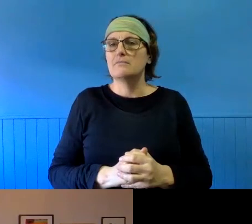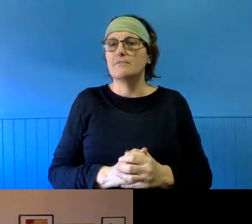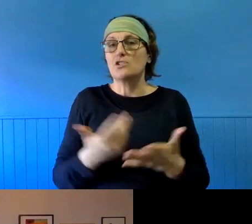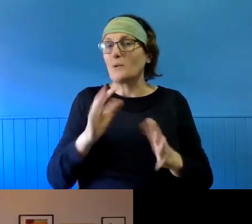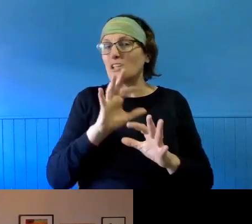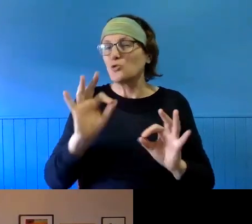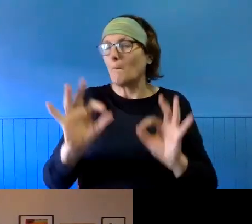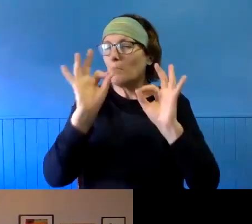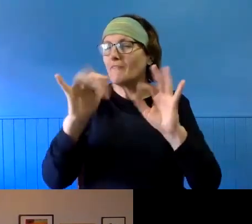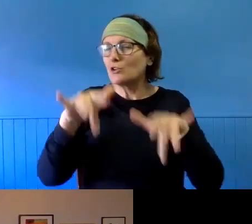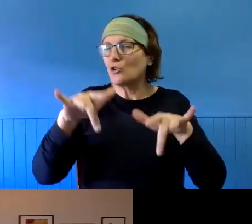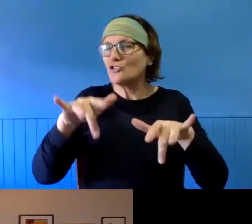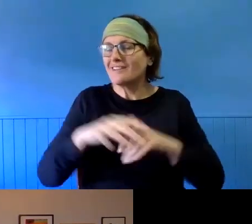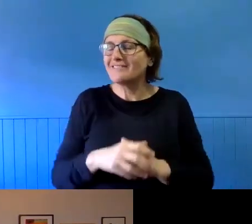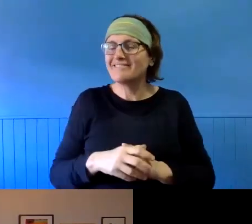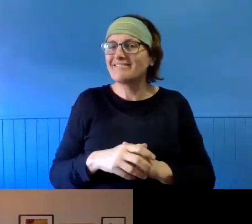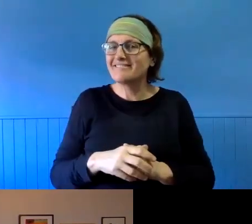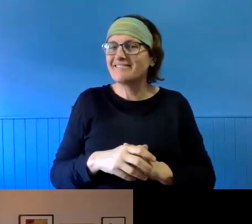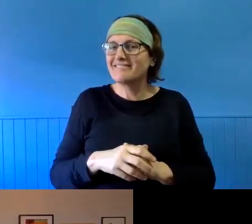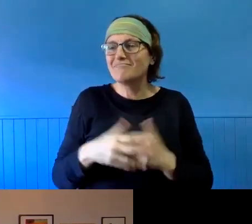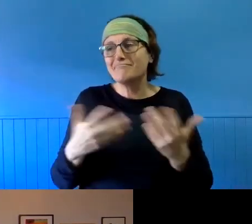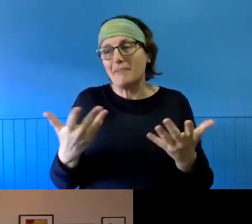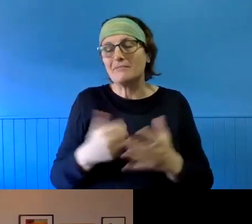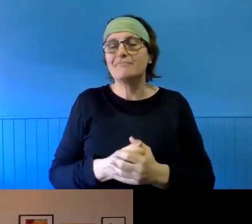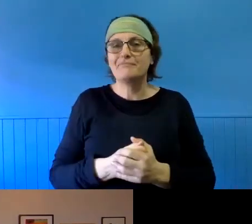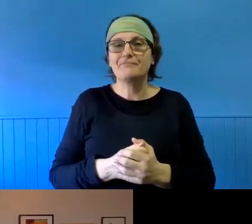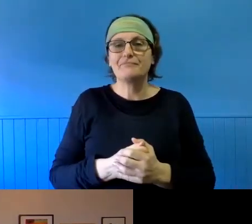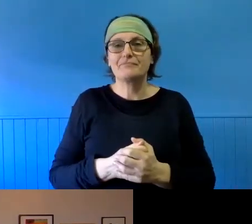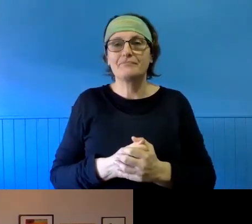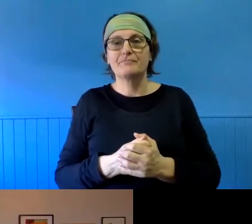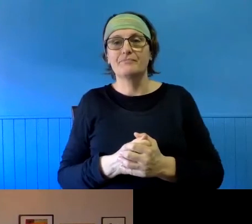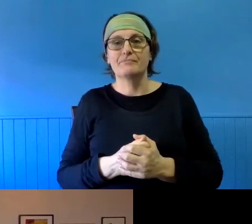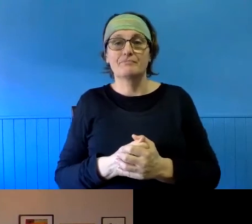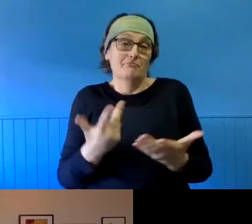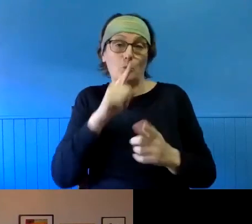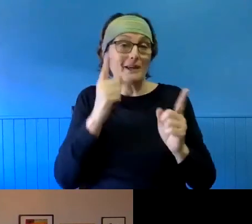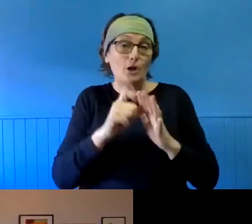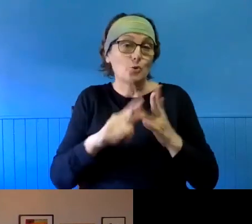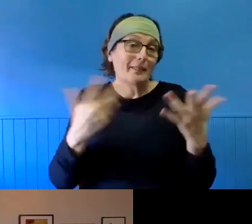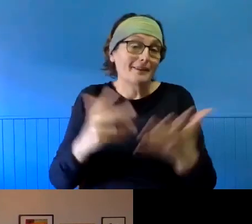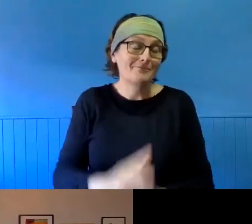It's with the speed of light that we're challenged and we can't, yes, change that. It is almost a